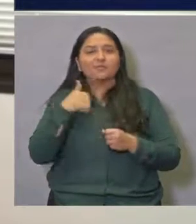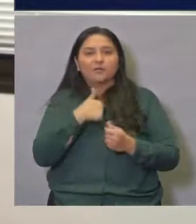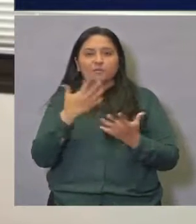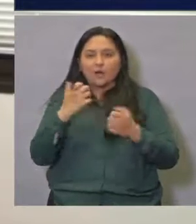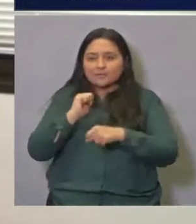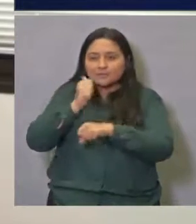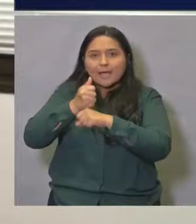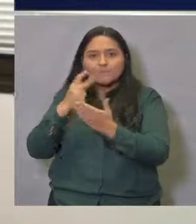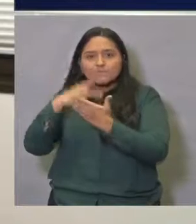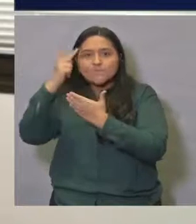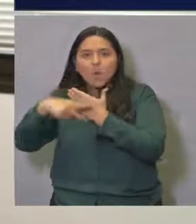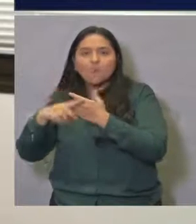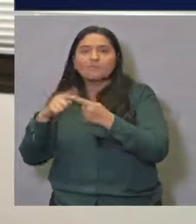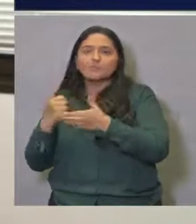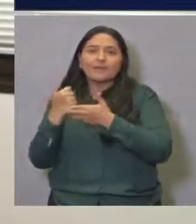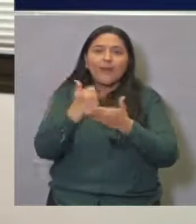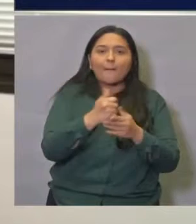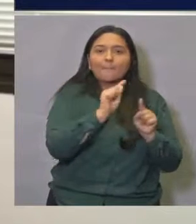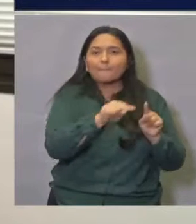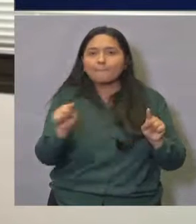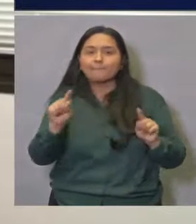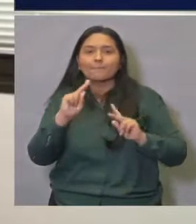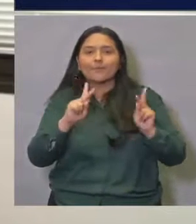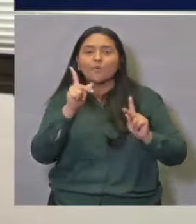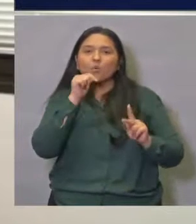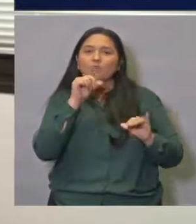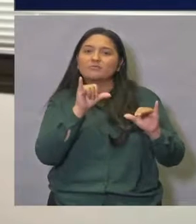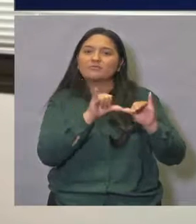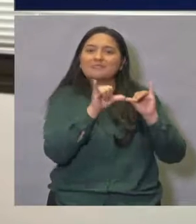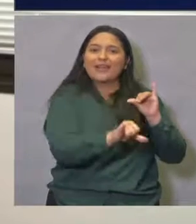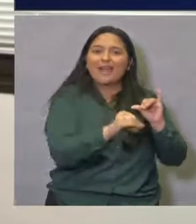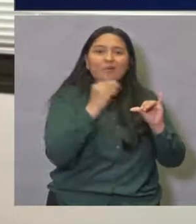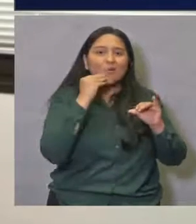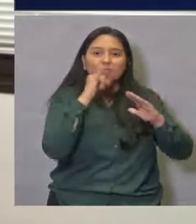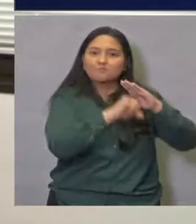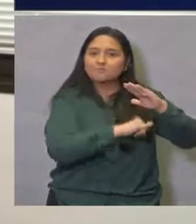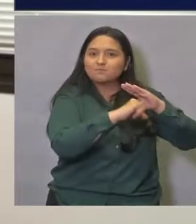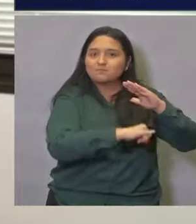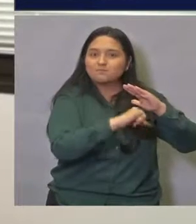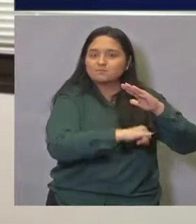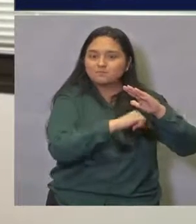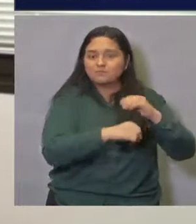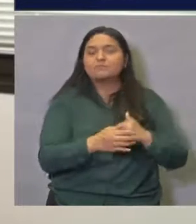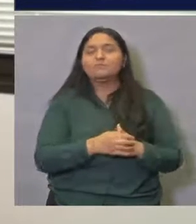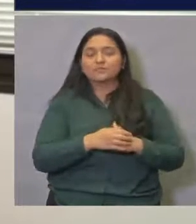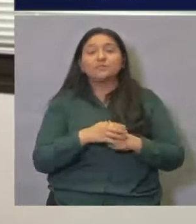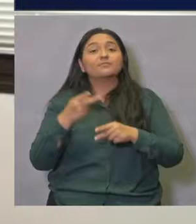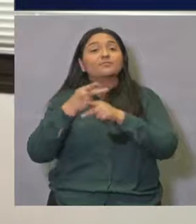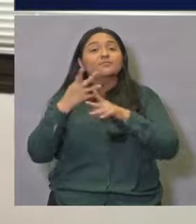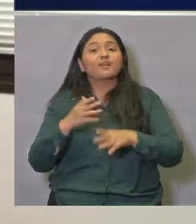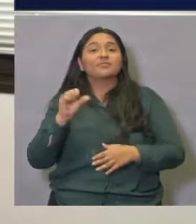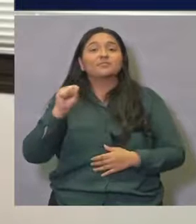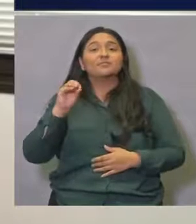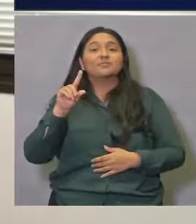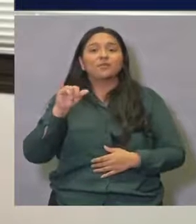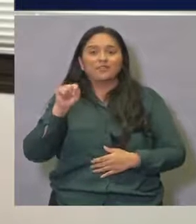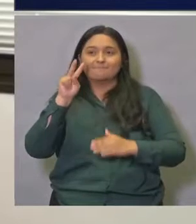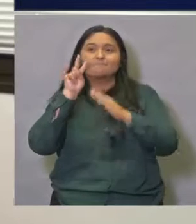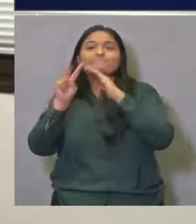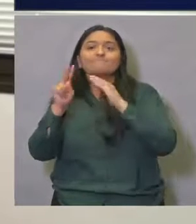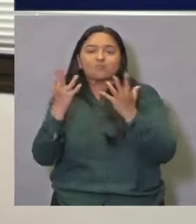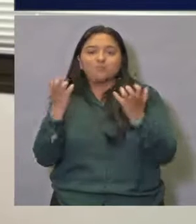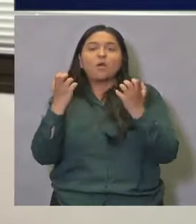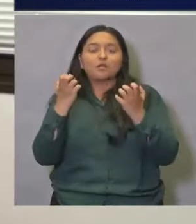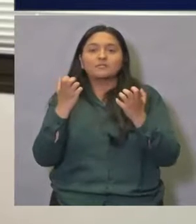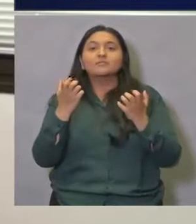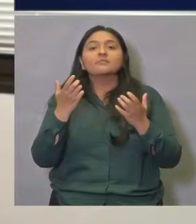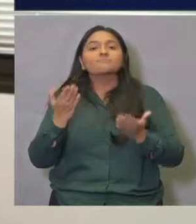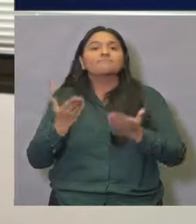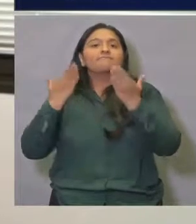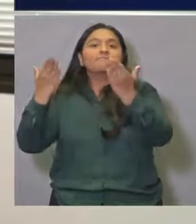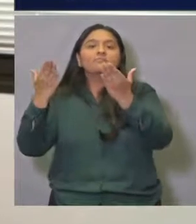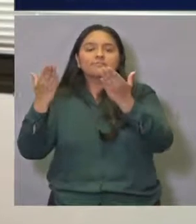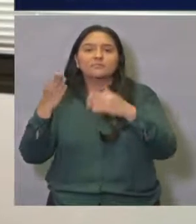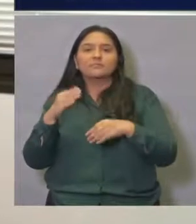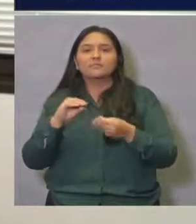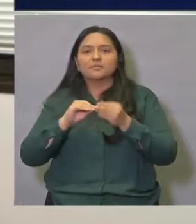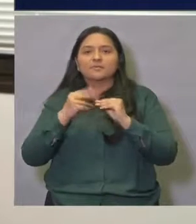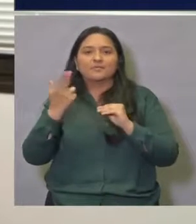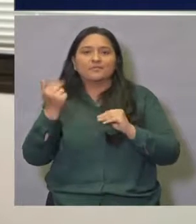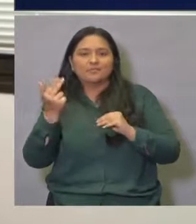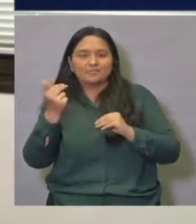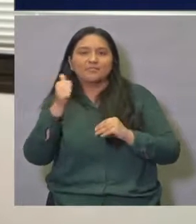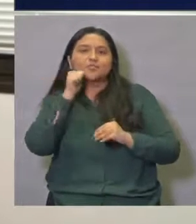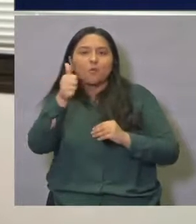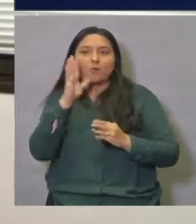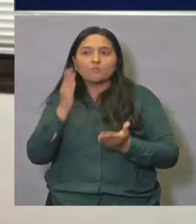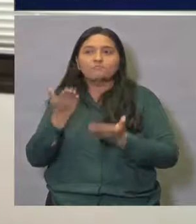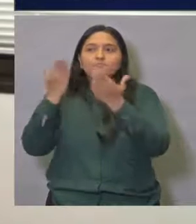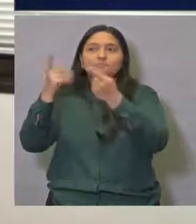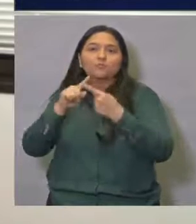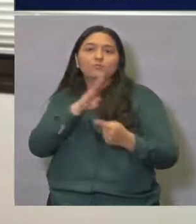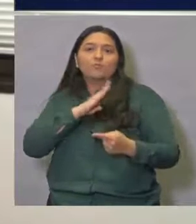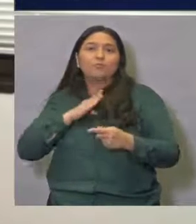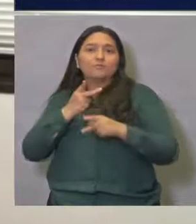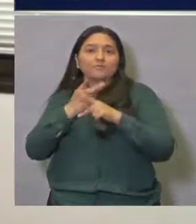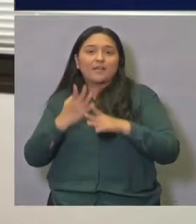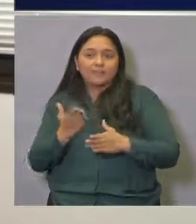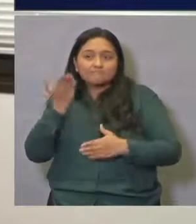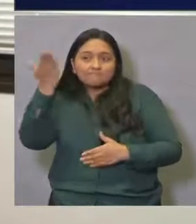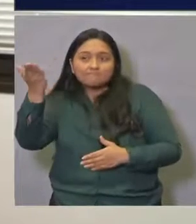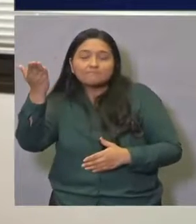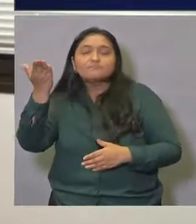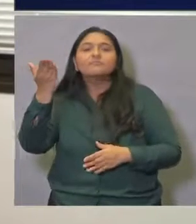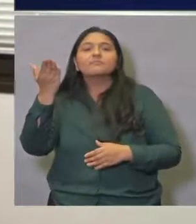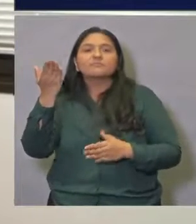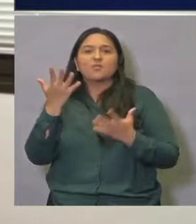CUESTIONES DE SALUD, CASI UN